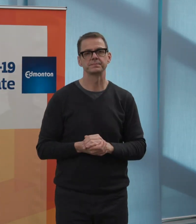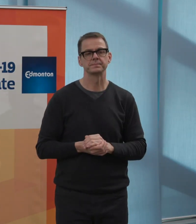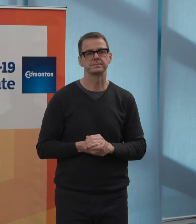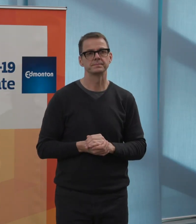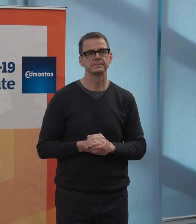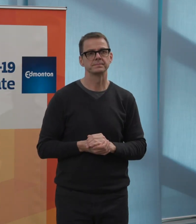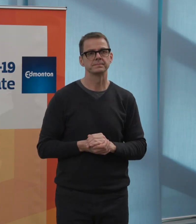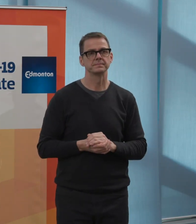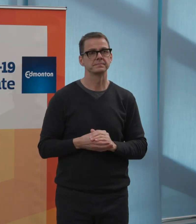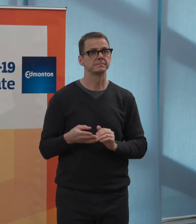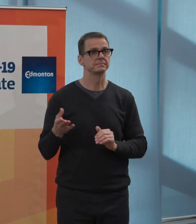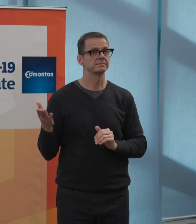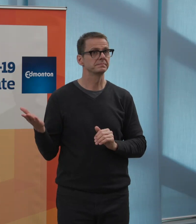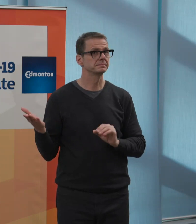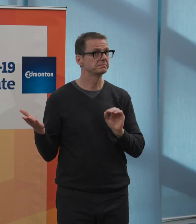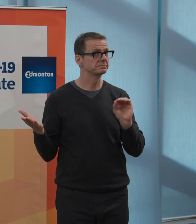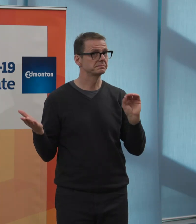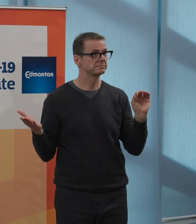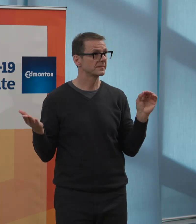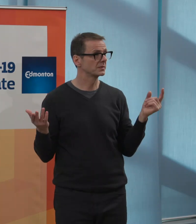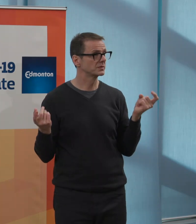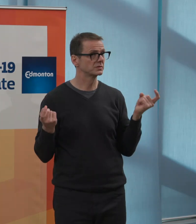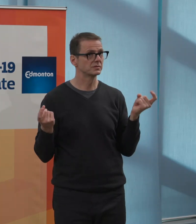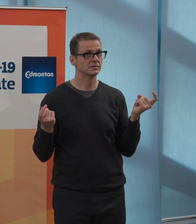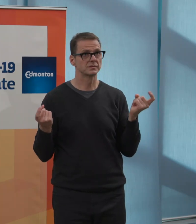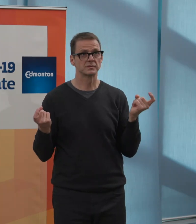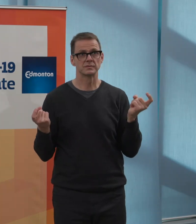questions coming from our online participants really appreciate you being